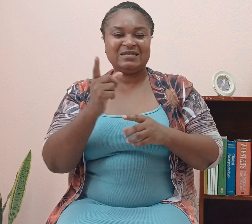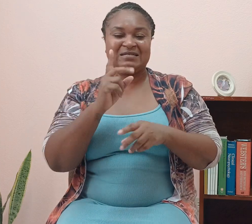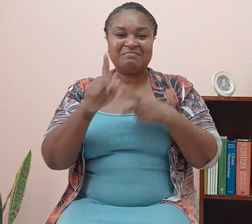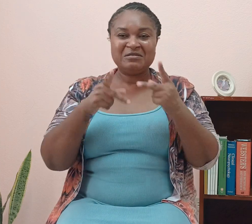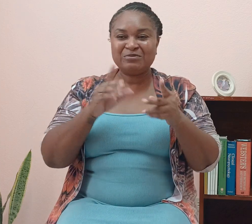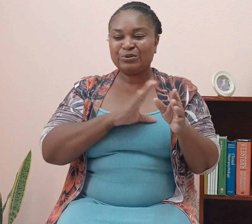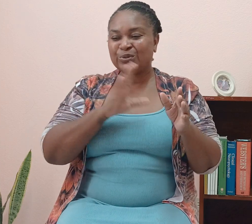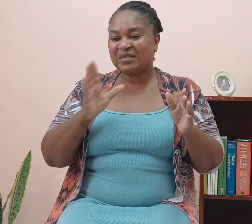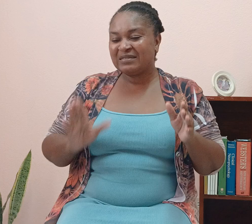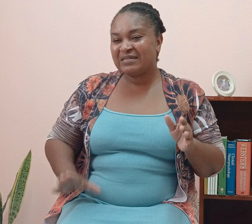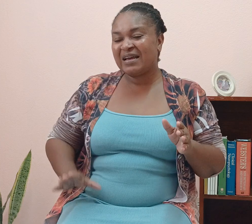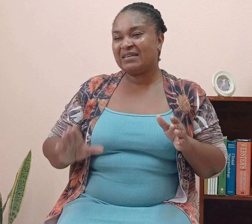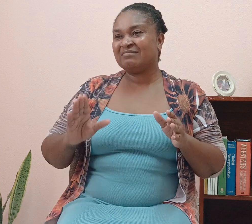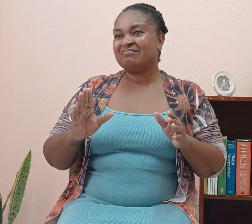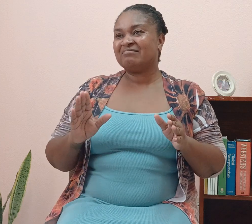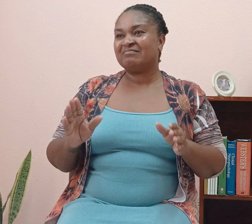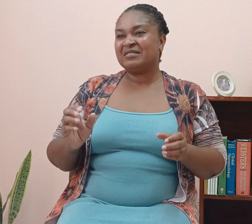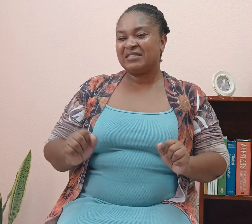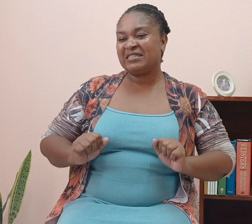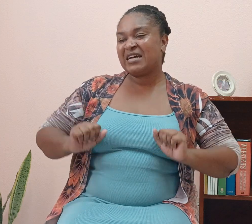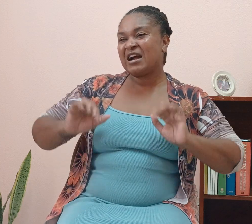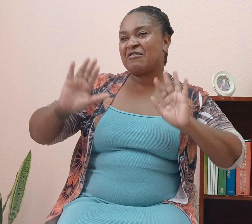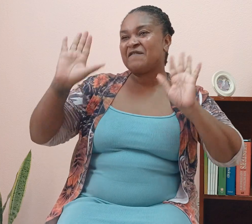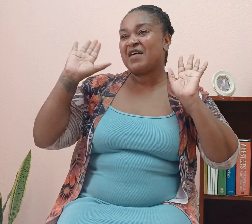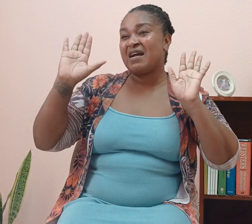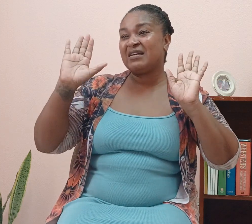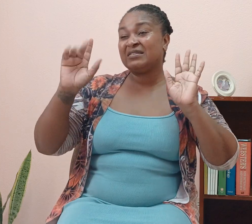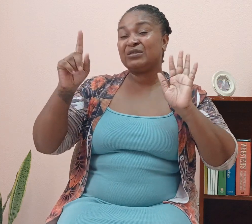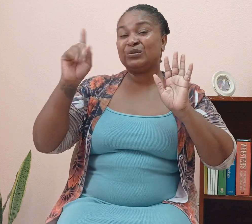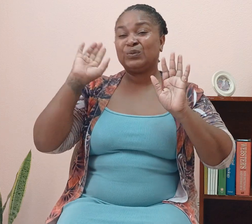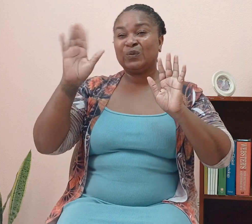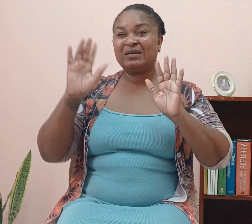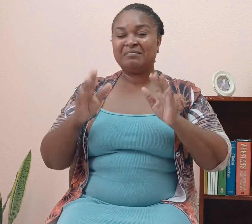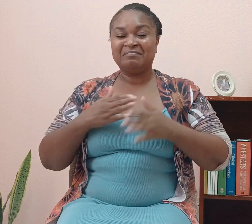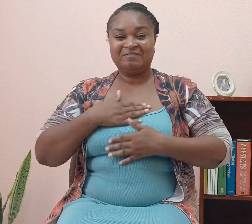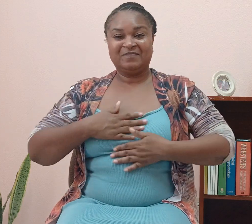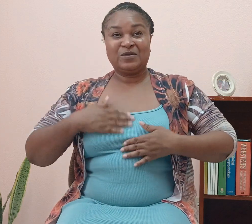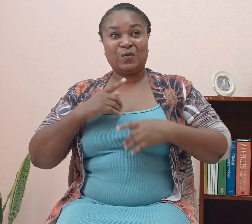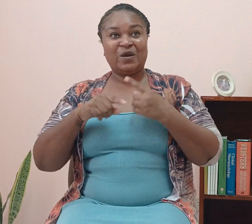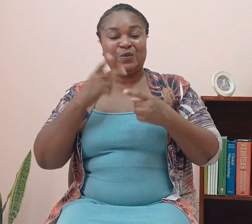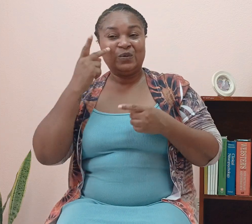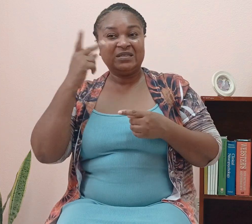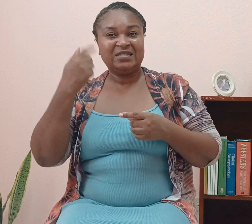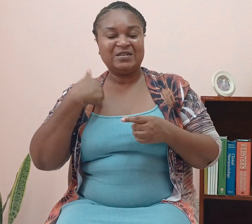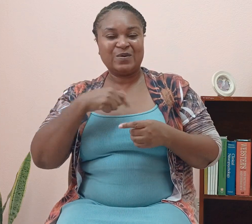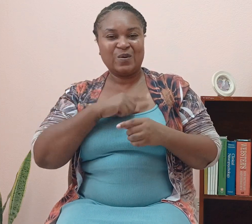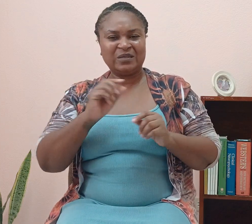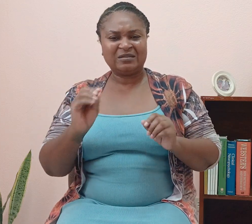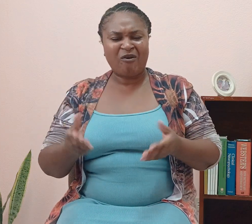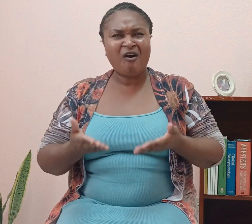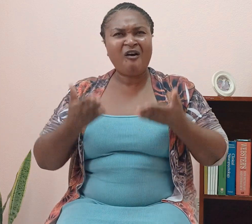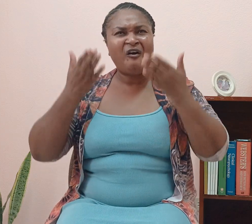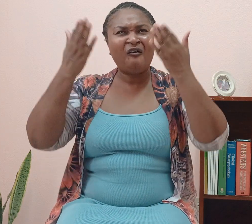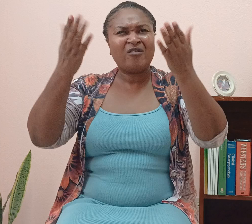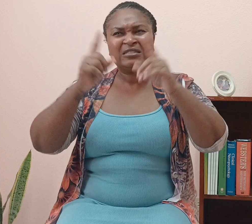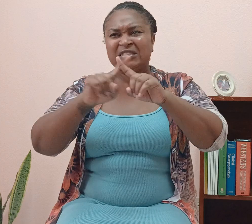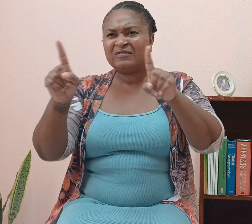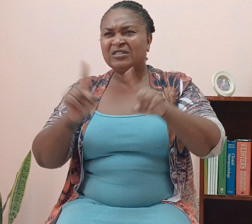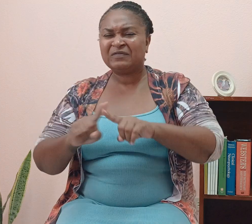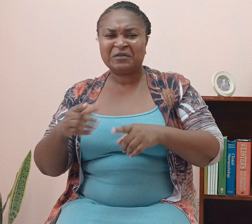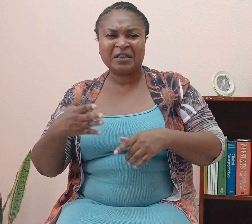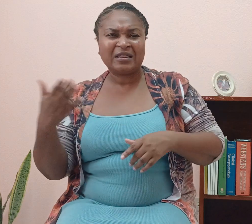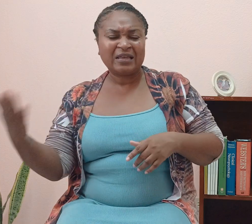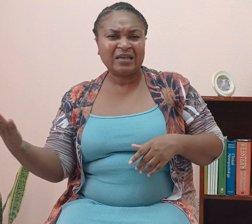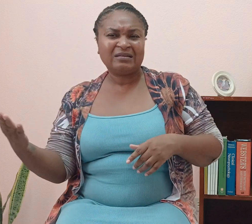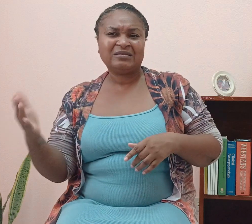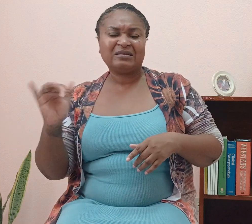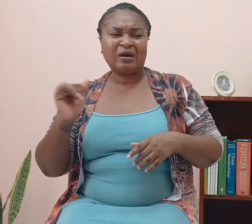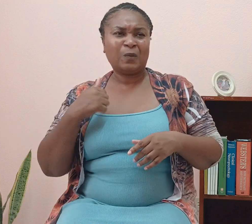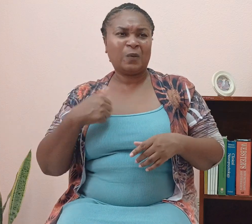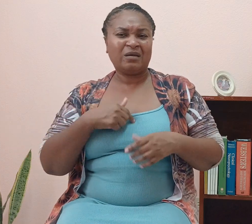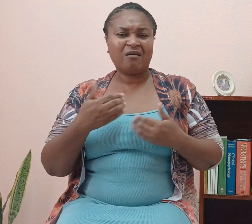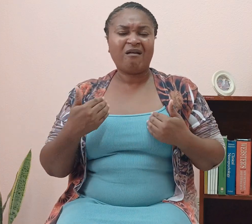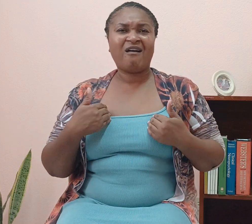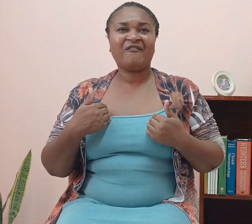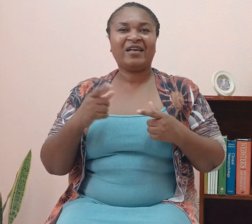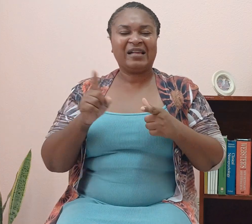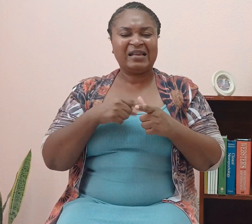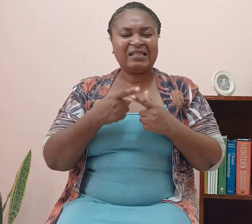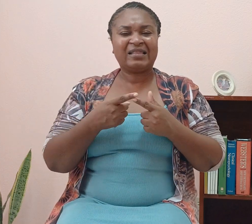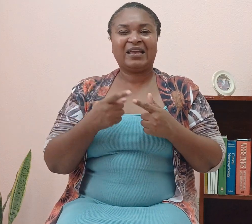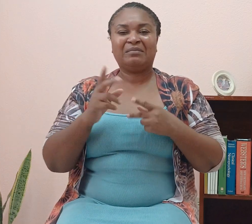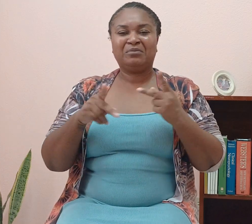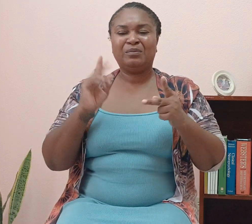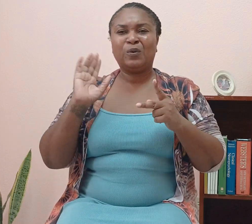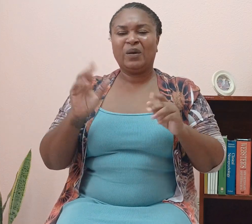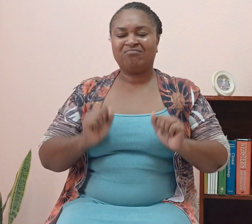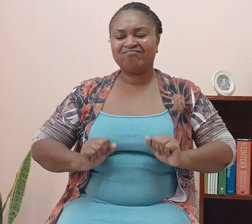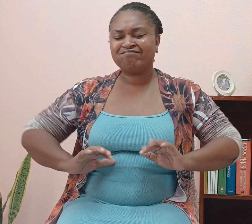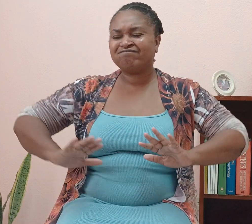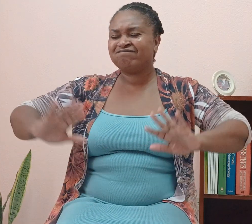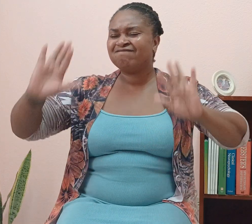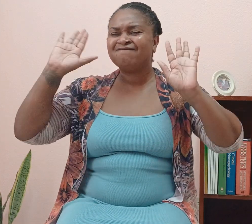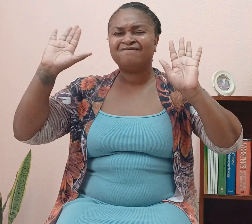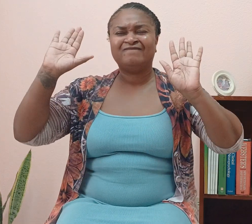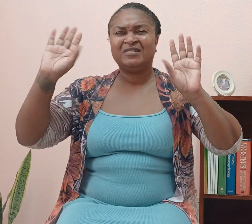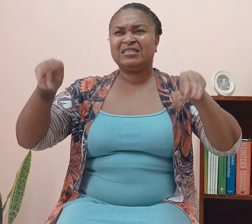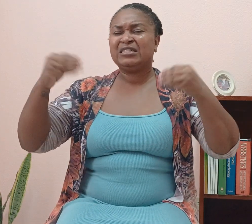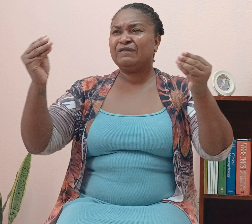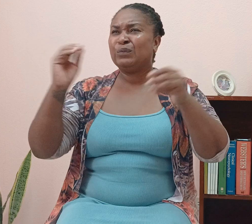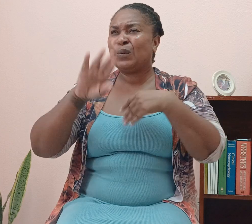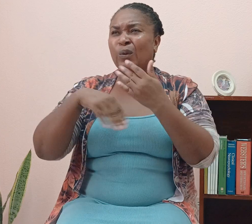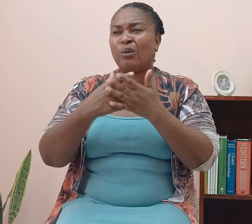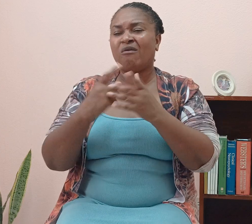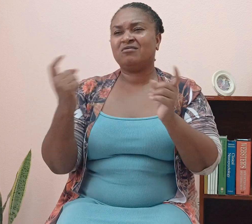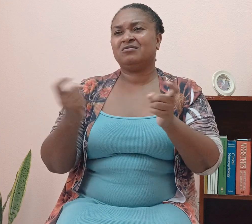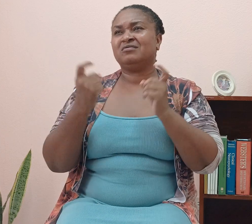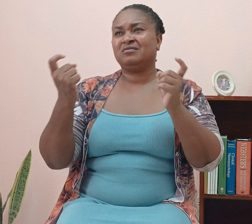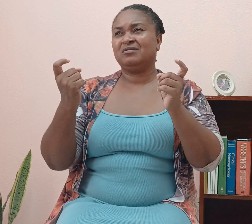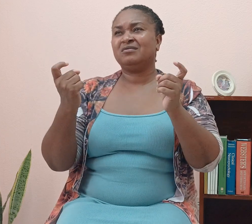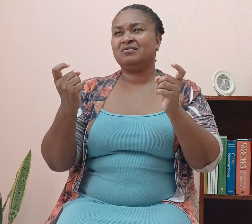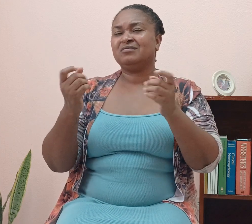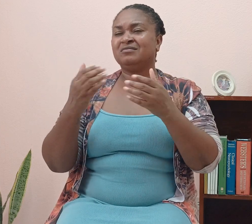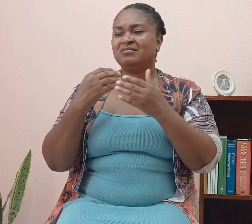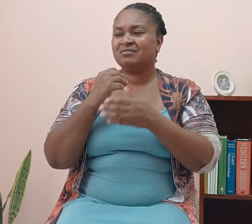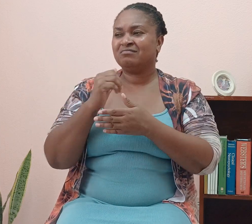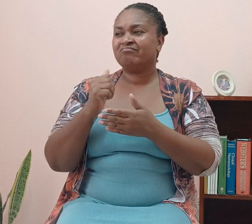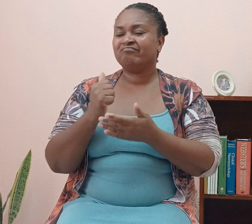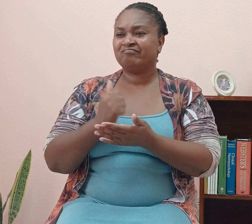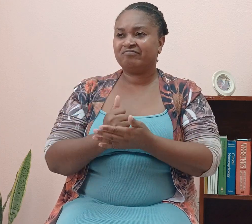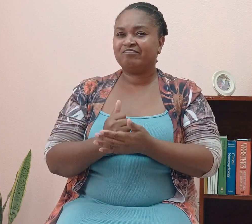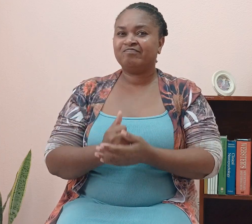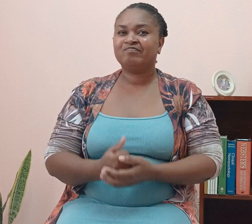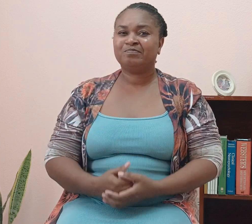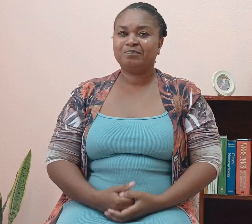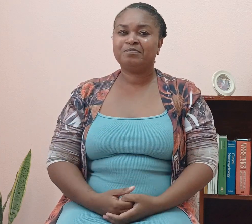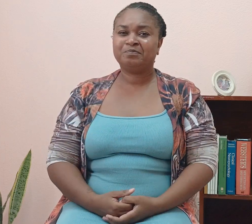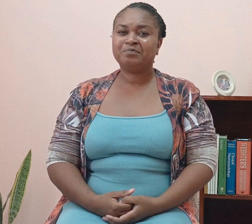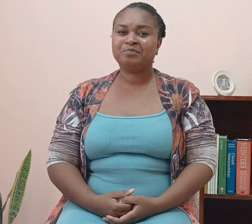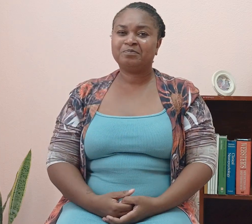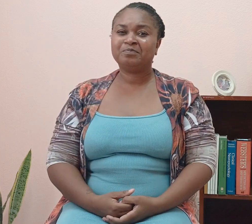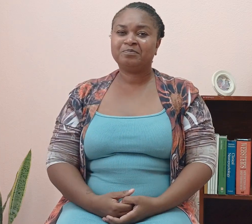in burnt offerings offered whole; then bulls will be offered on your altar.